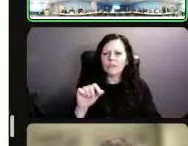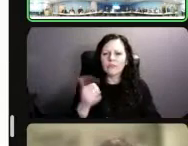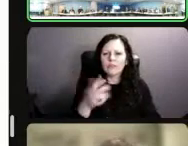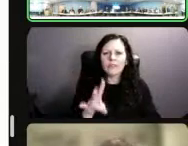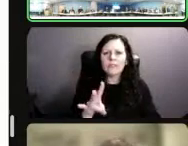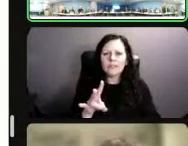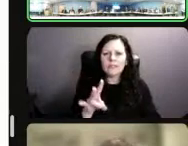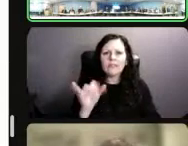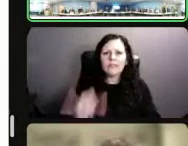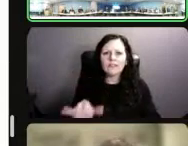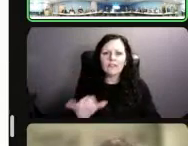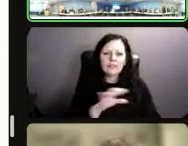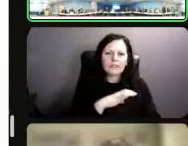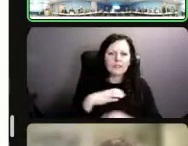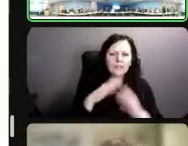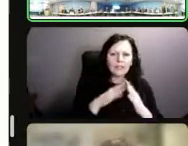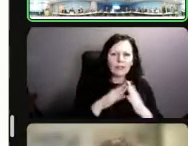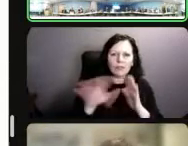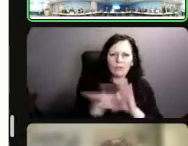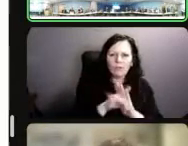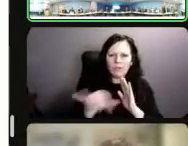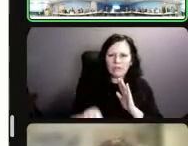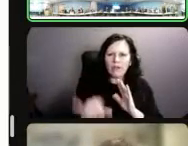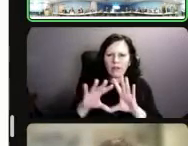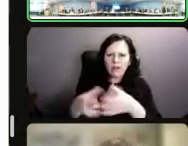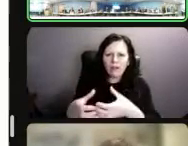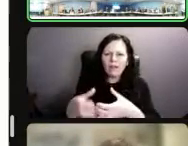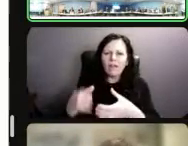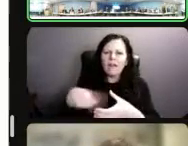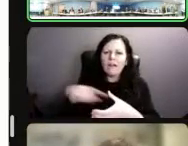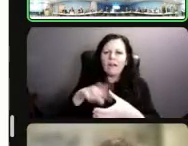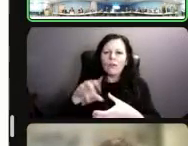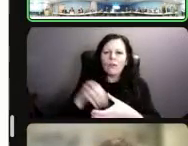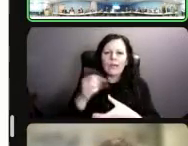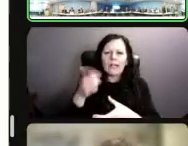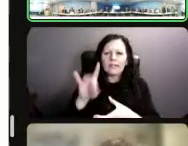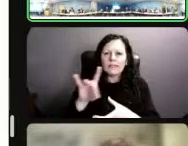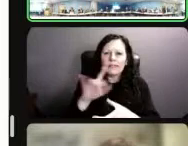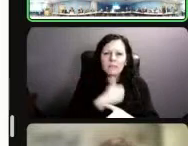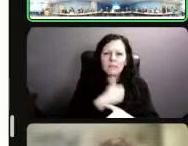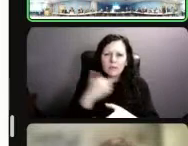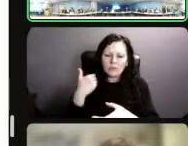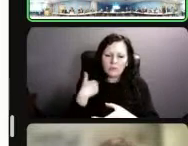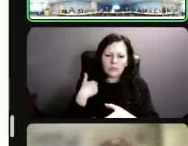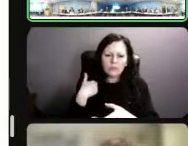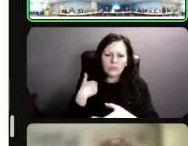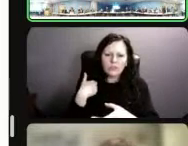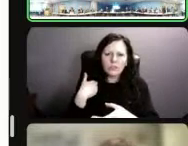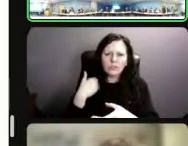SERVICES REVENUE TASK FORCE BACK IN 2000 EACH WITH A RECOMMENDATION AND ACTUALLY